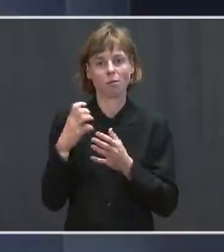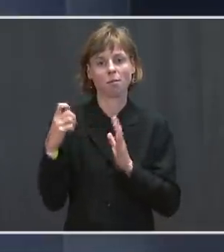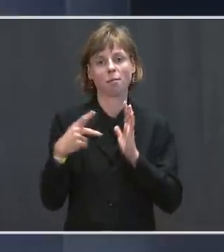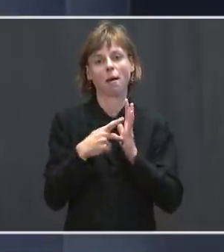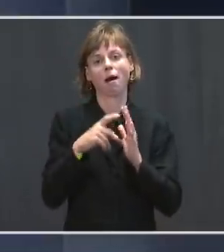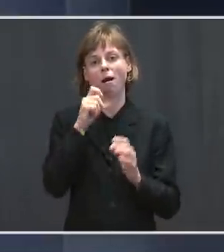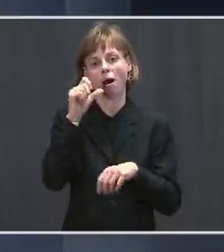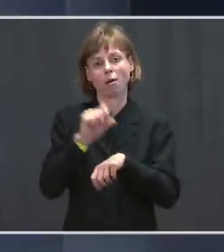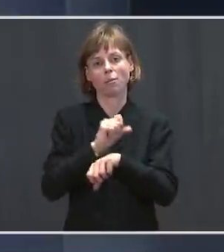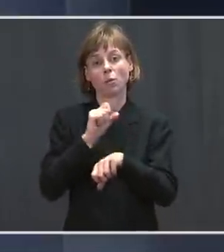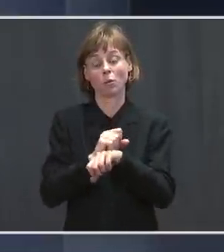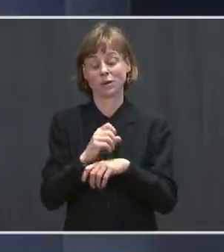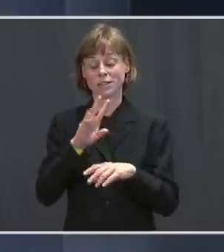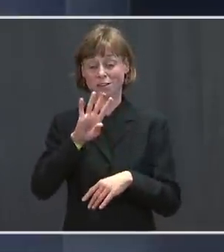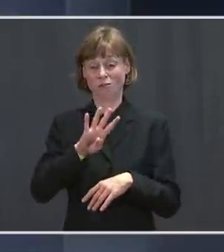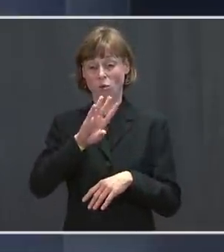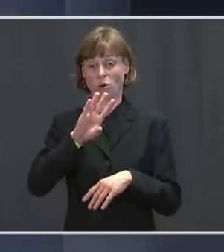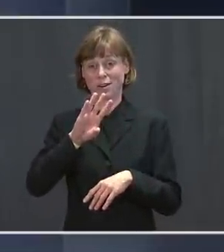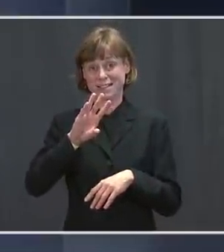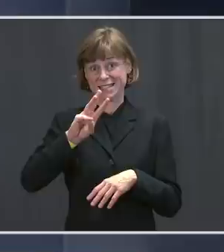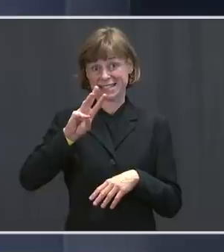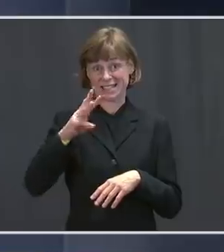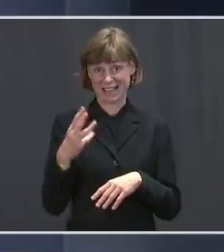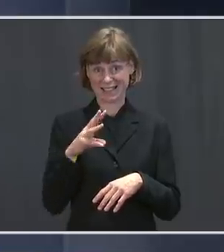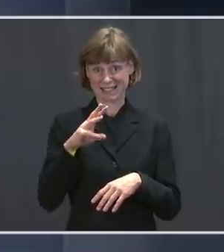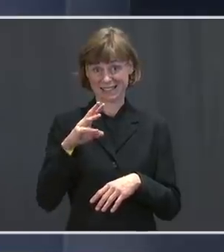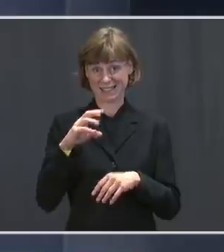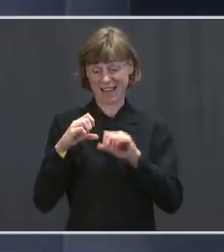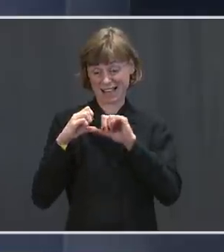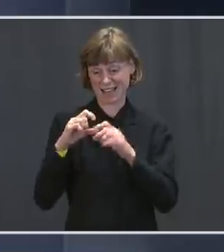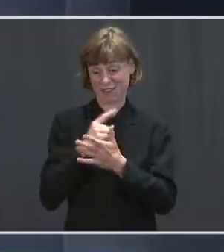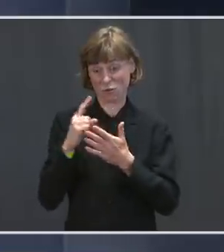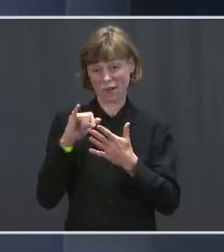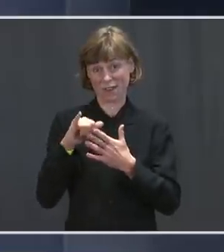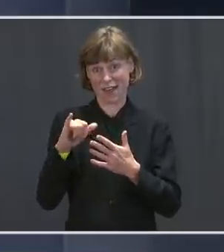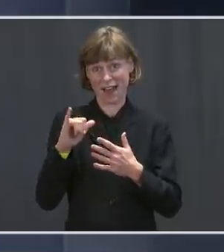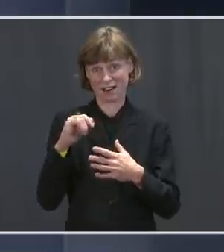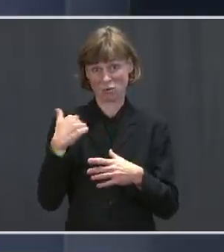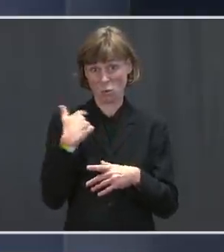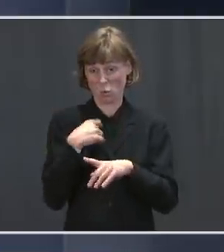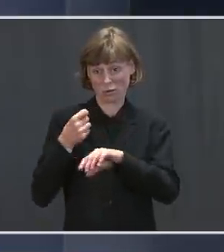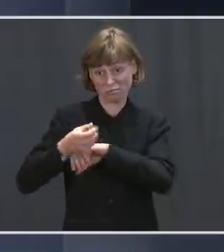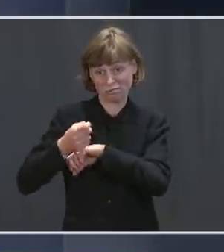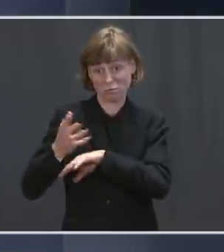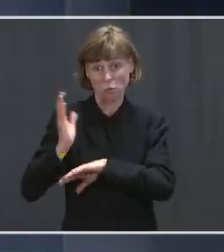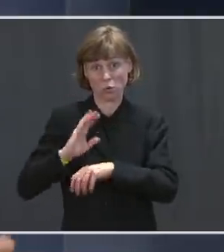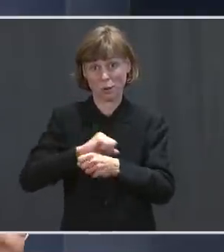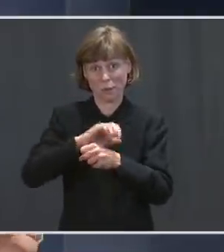have exceeded the pre pandemic record high. Kevin Hassett, President Trump's top economic advisor said, quote,